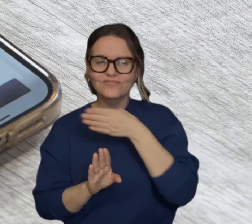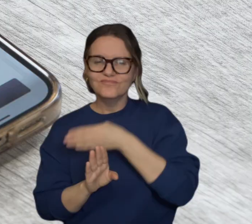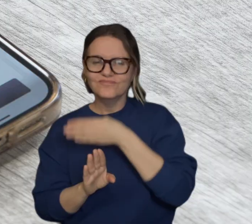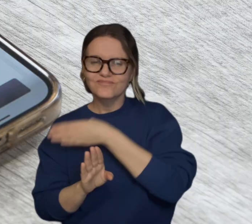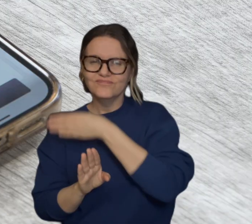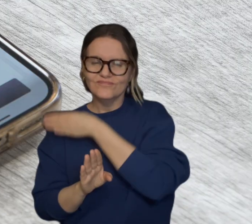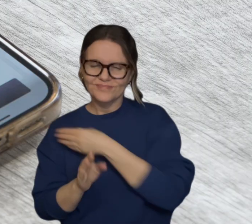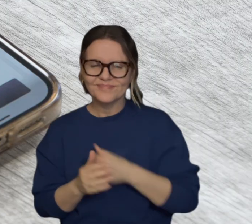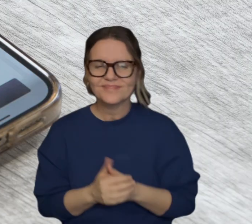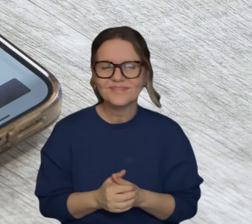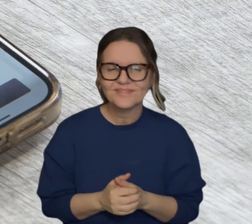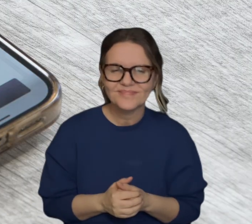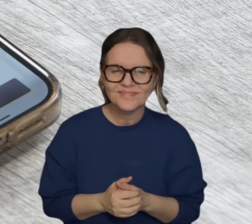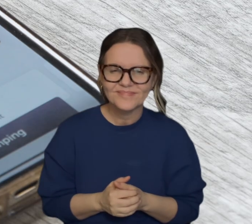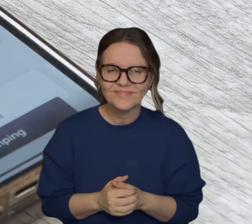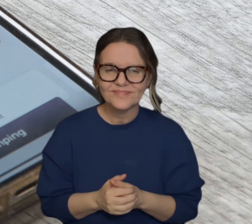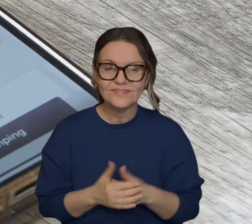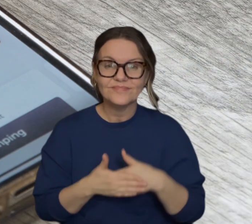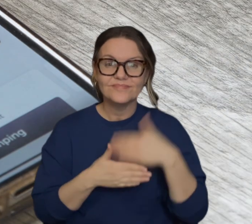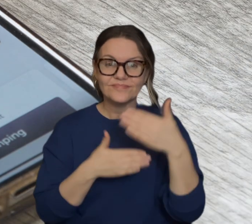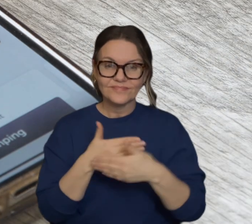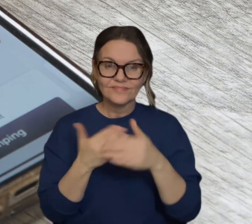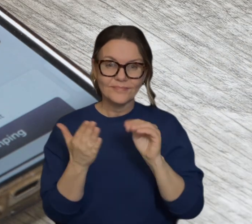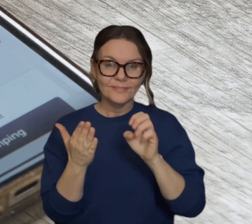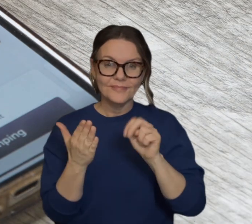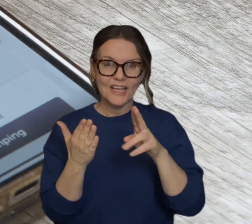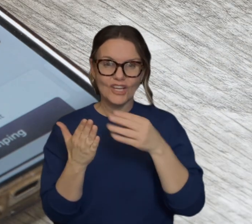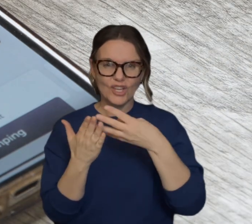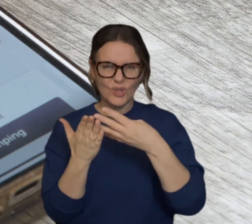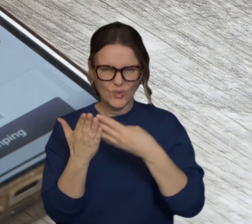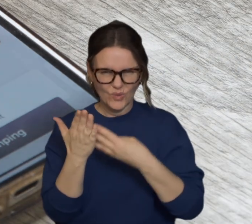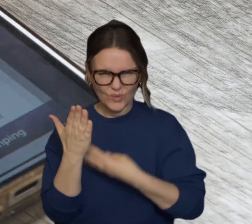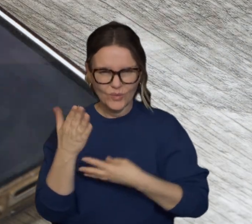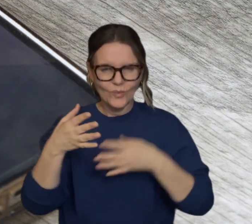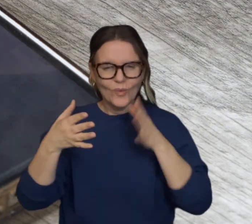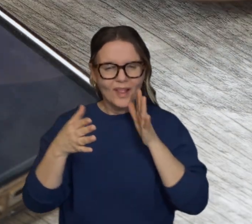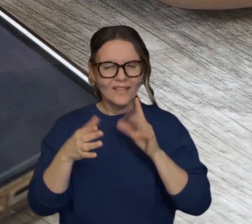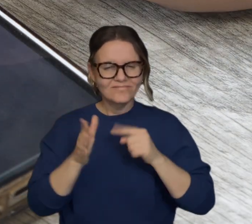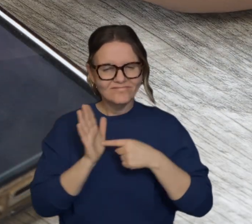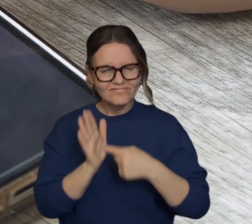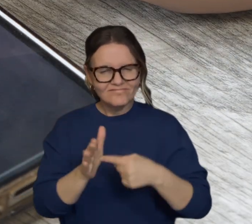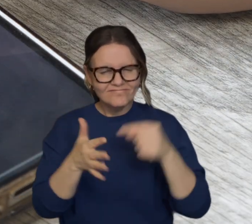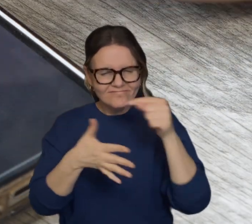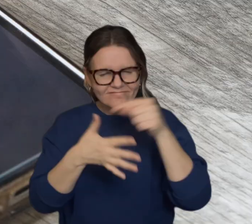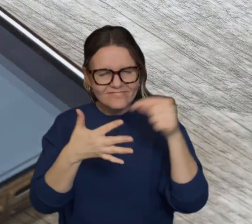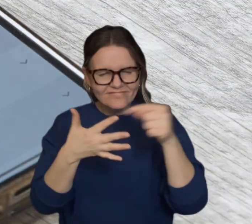you also can see all of your last sessions by hitting the hamburger menu going into sessions